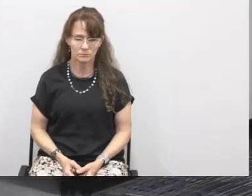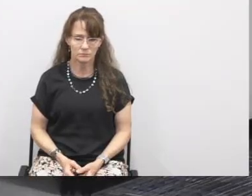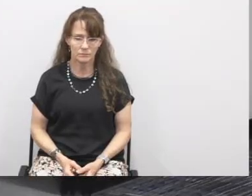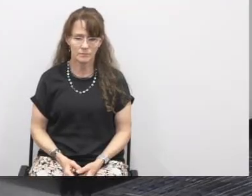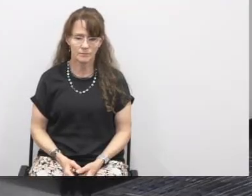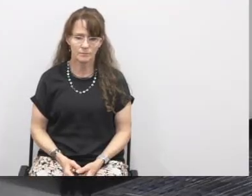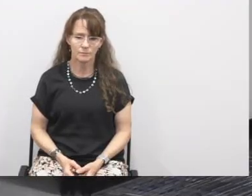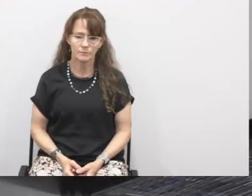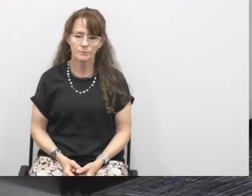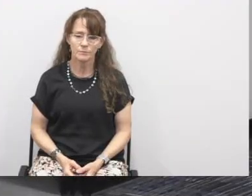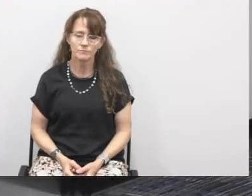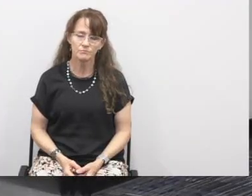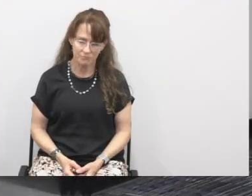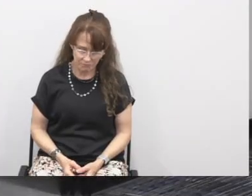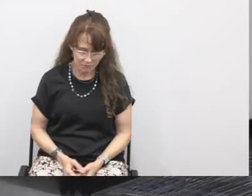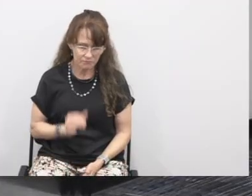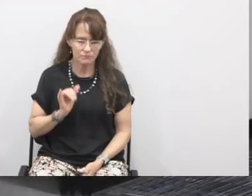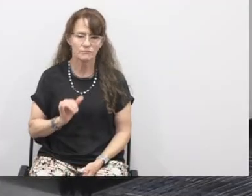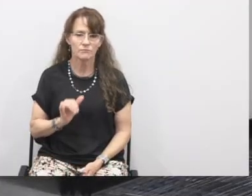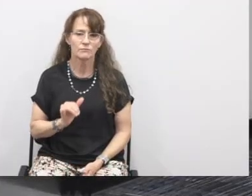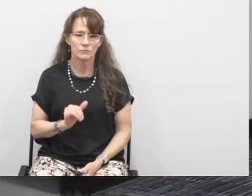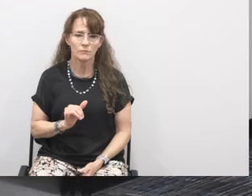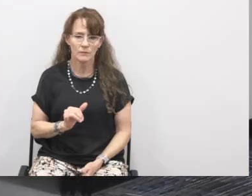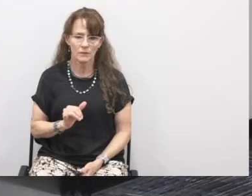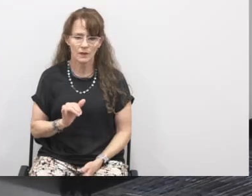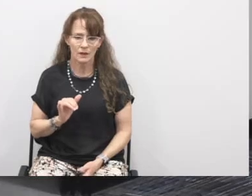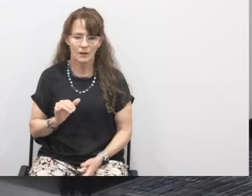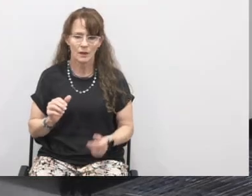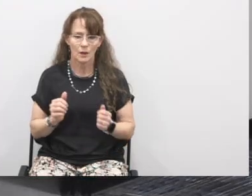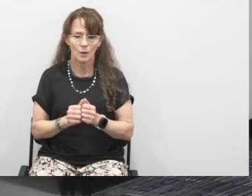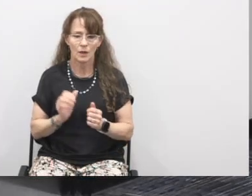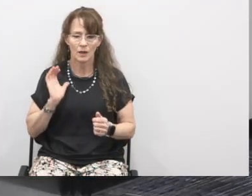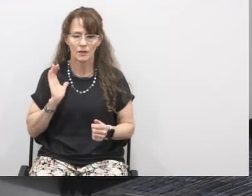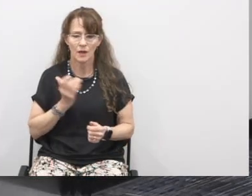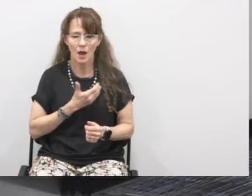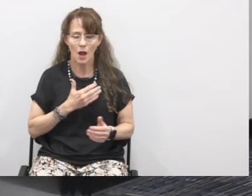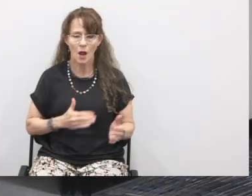Yeah, so with our peer and our empathy interviews,